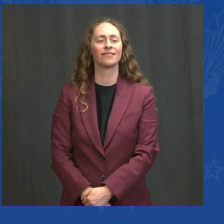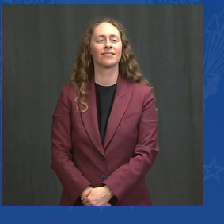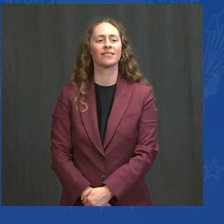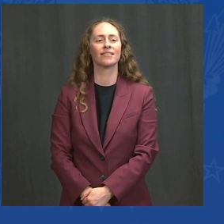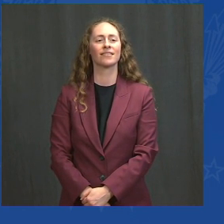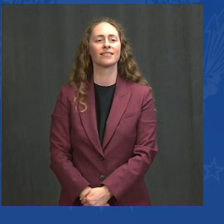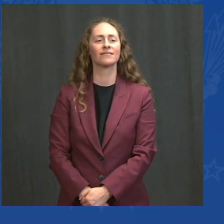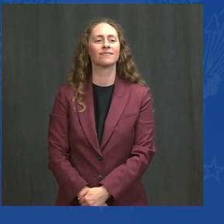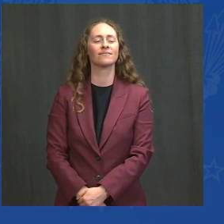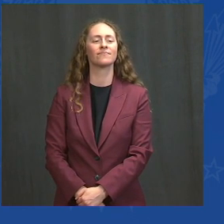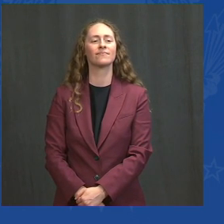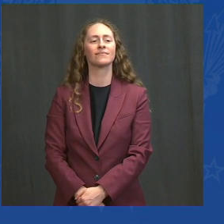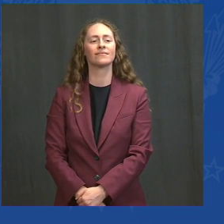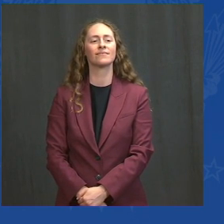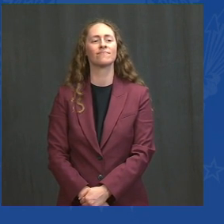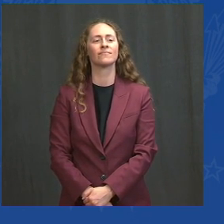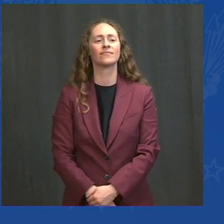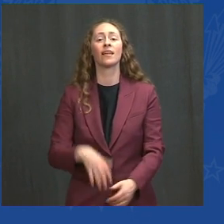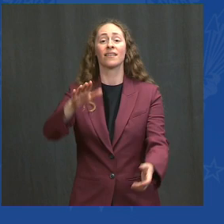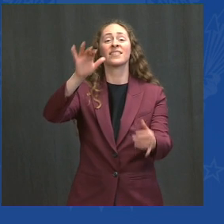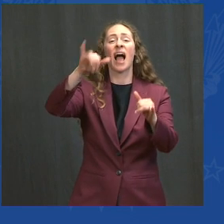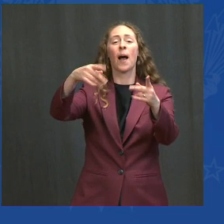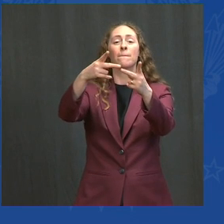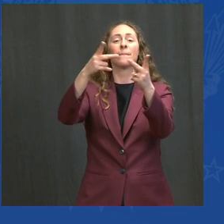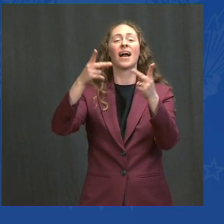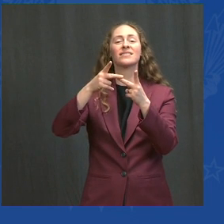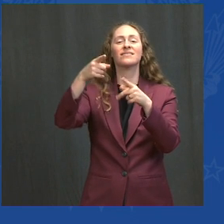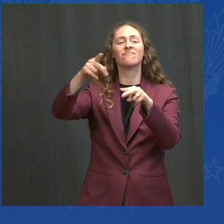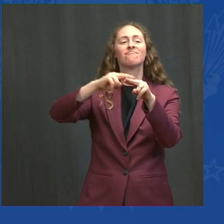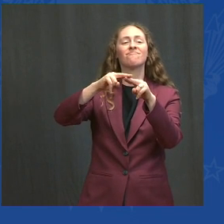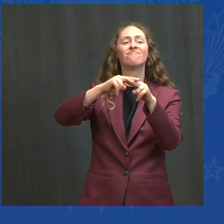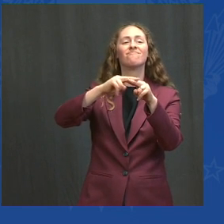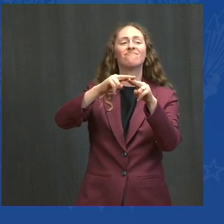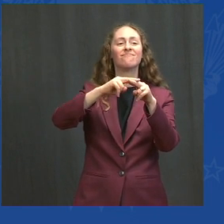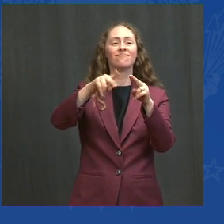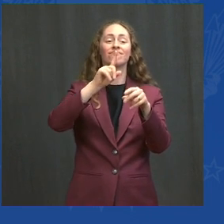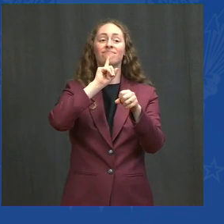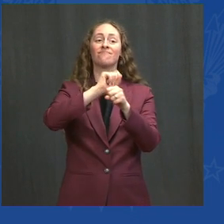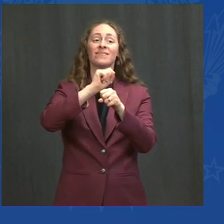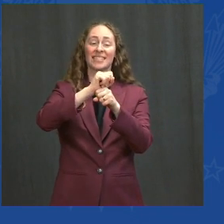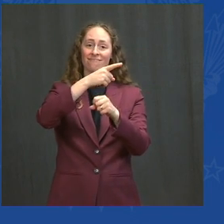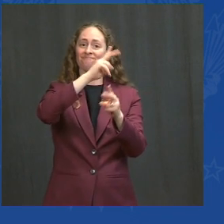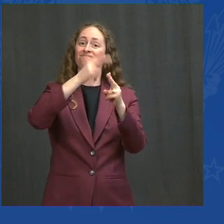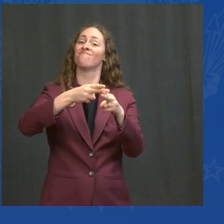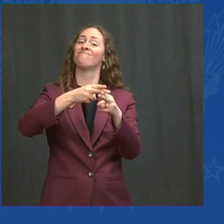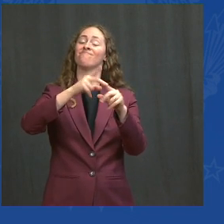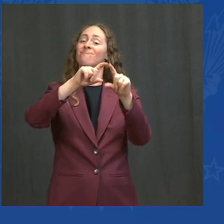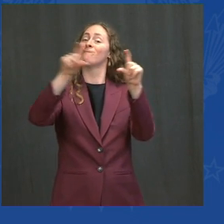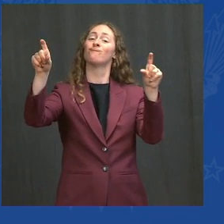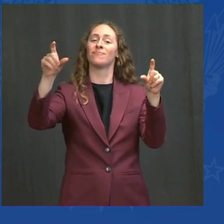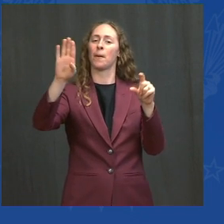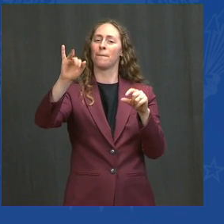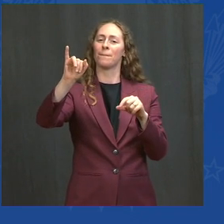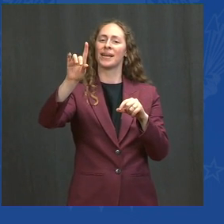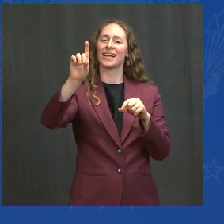someone complained that Biden is using his influence. I said, "Hell, they should name the whole Northeast Corridor after me." I've -- -- more than anybody else.